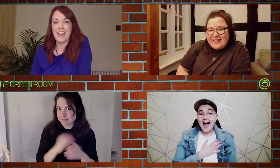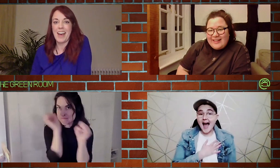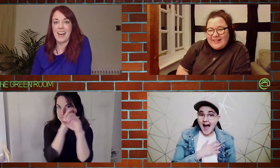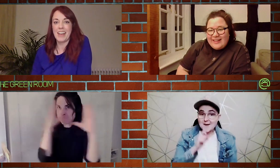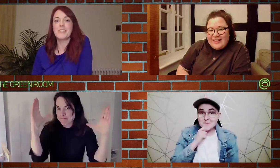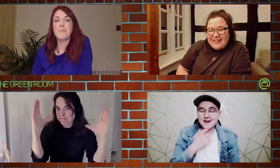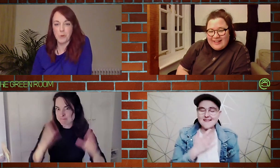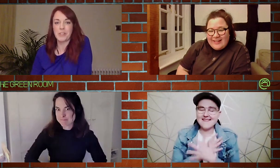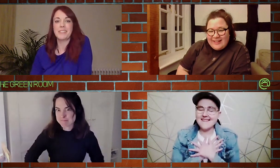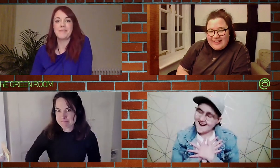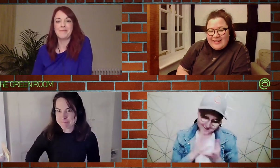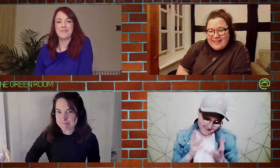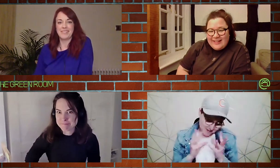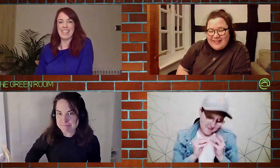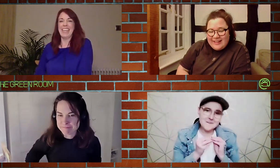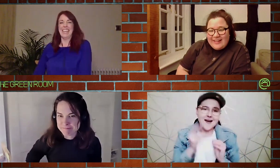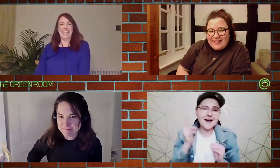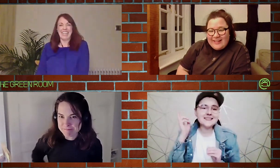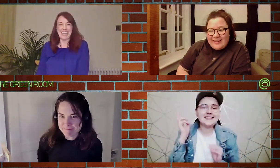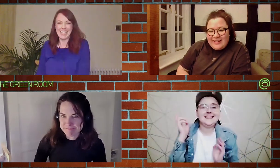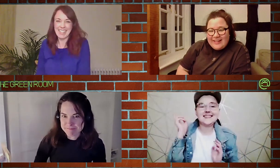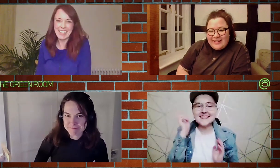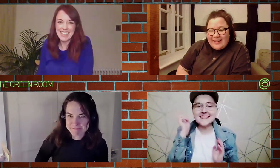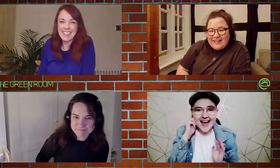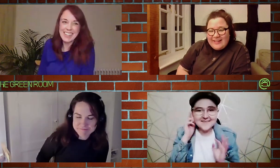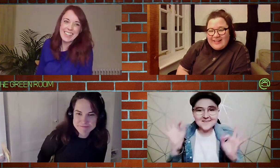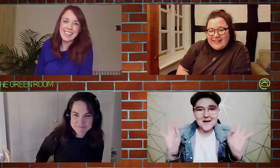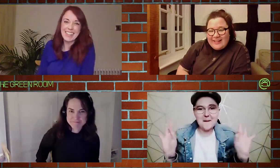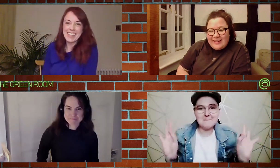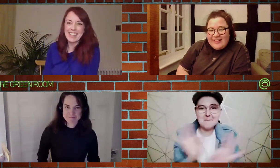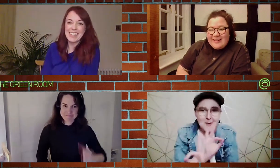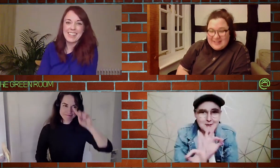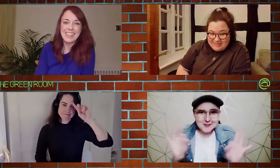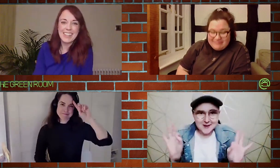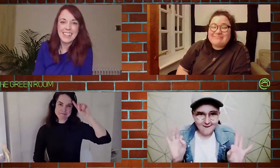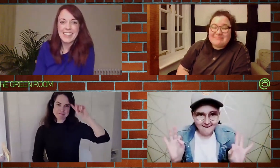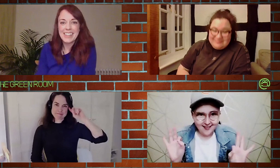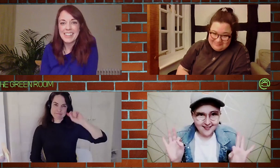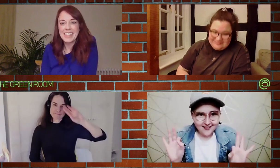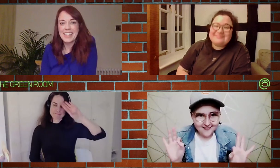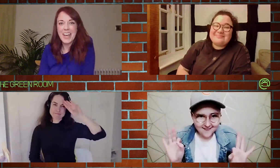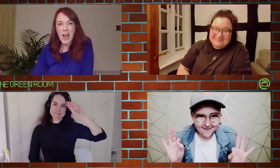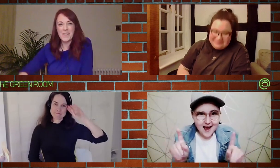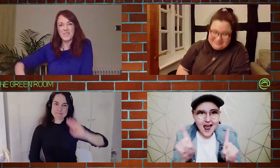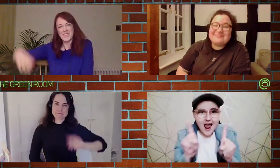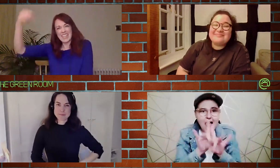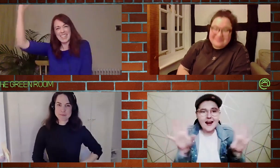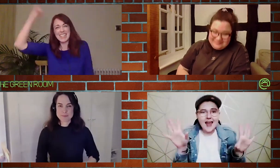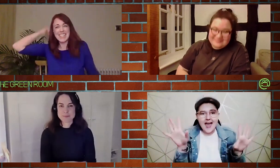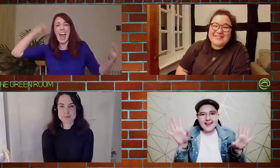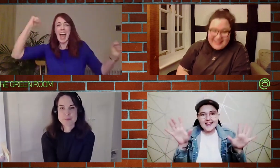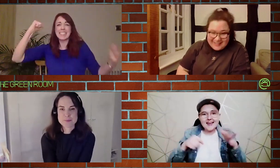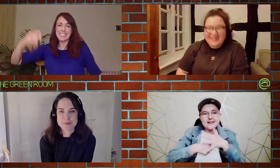and Brooklyn. BM: I would love to create a deaf musical.